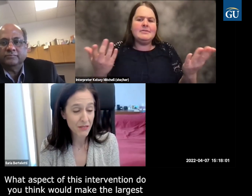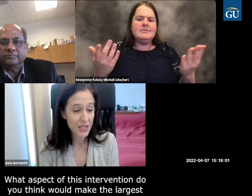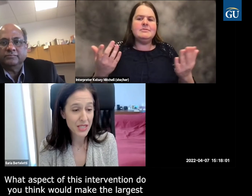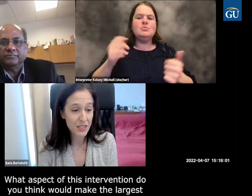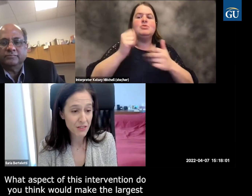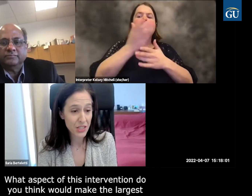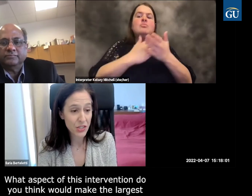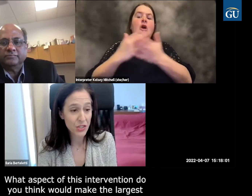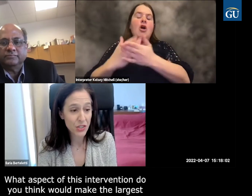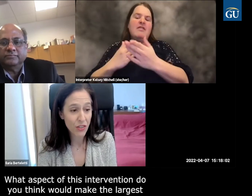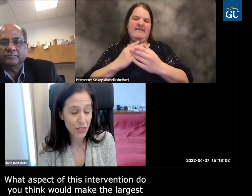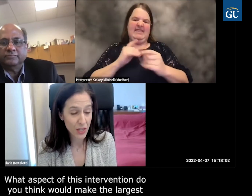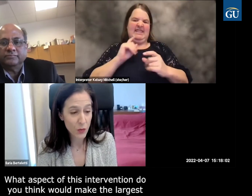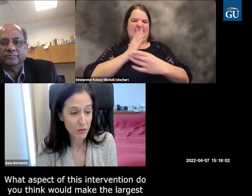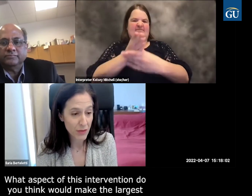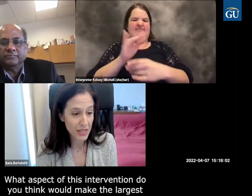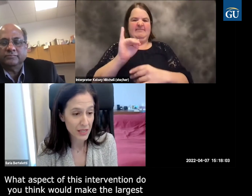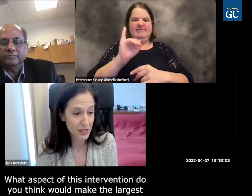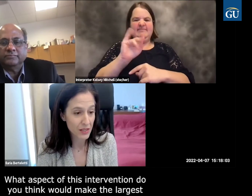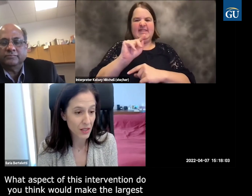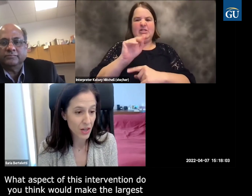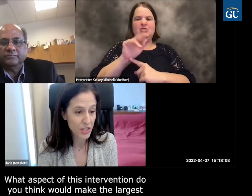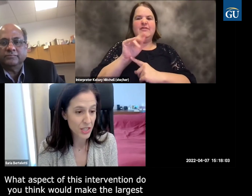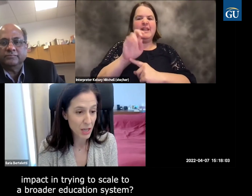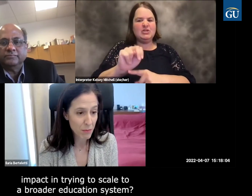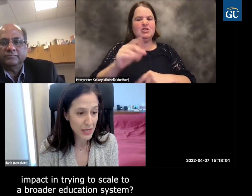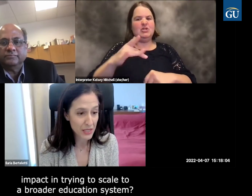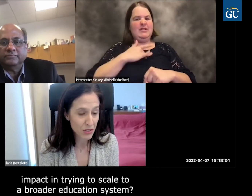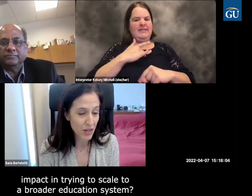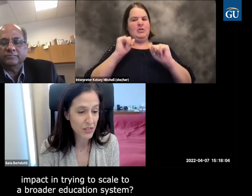this intervention do you think would